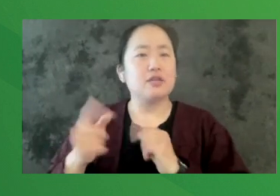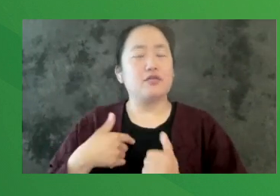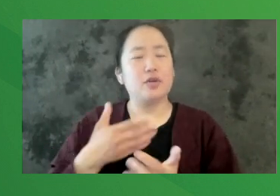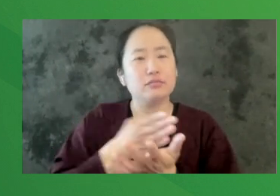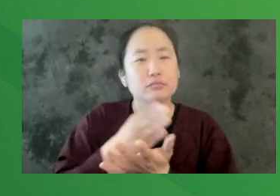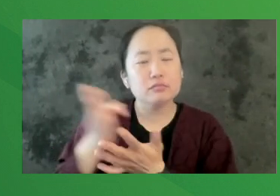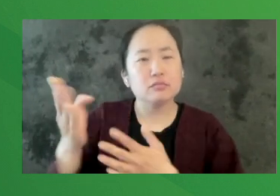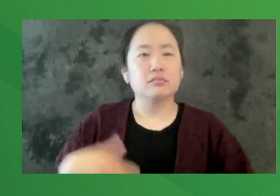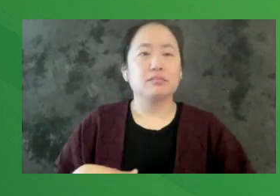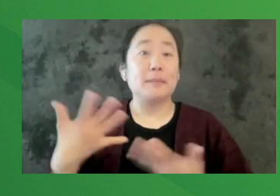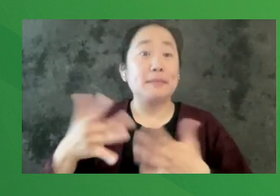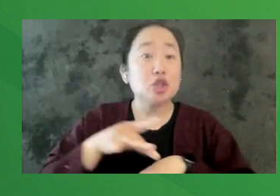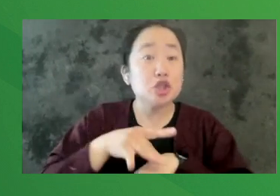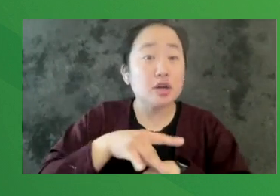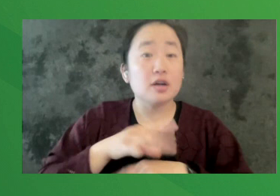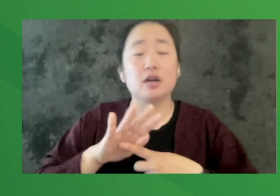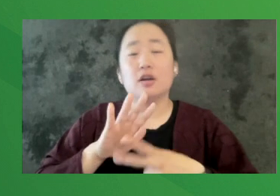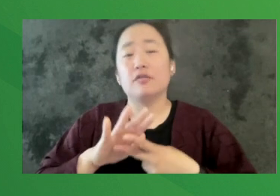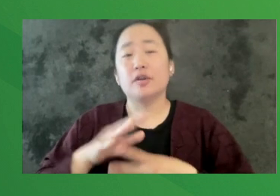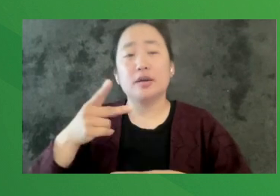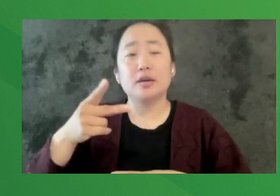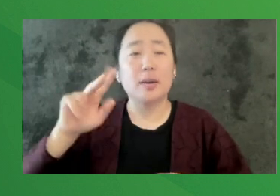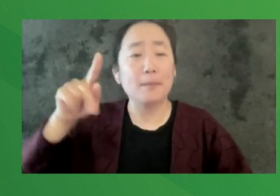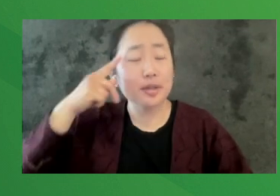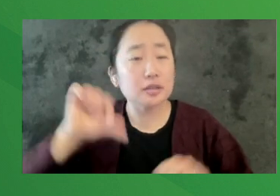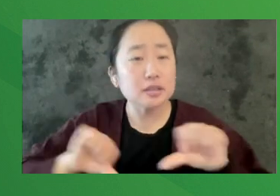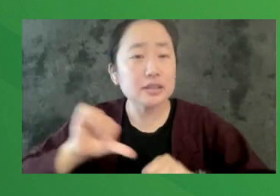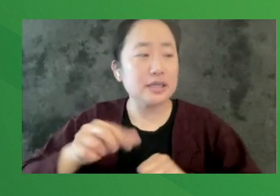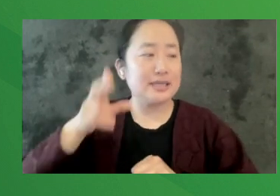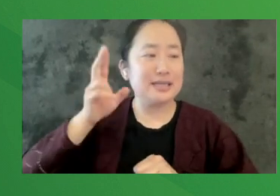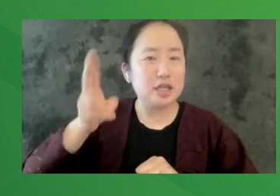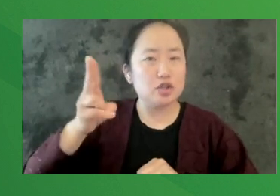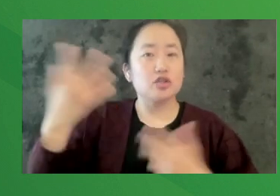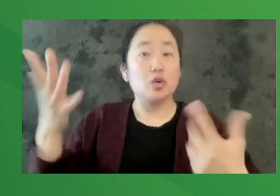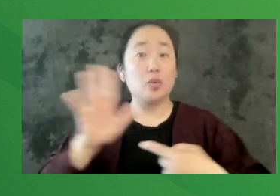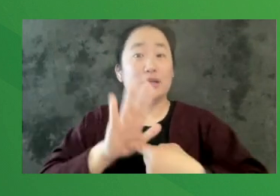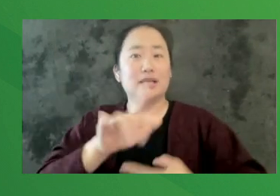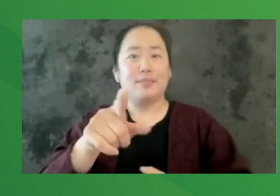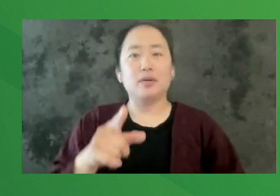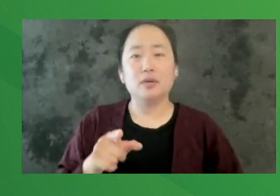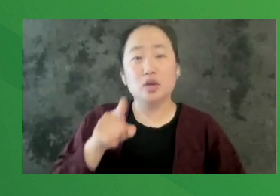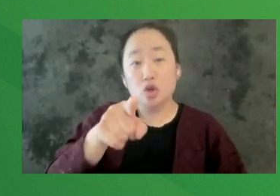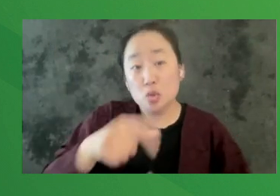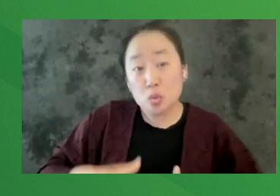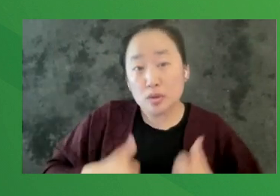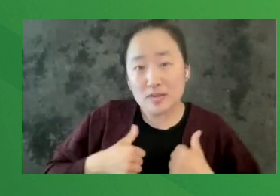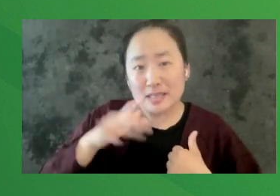a political science question, a historical question, definitely a question grounded in how do